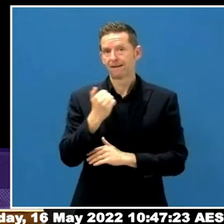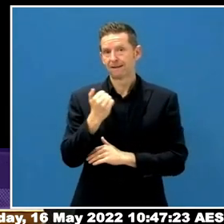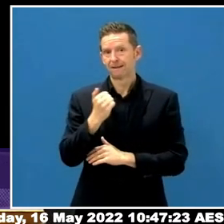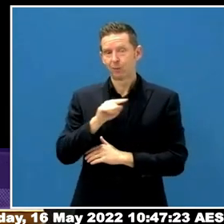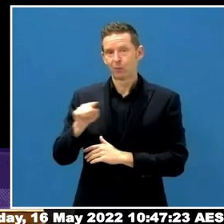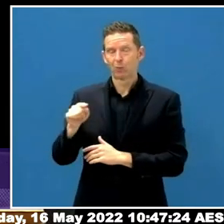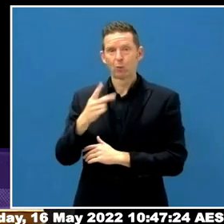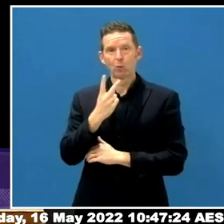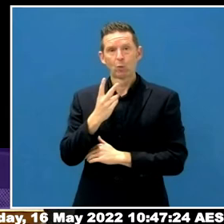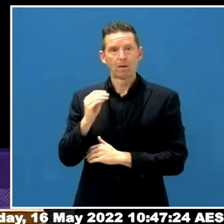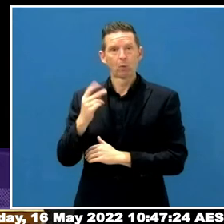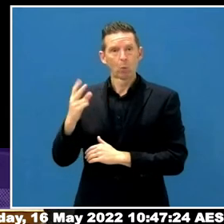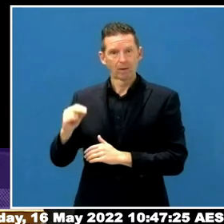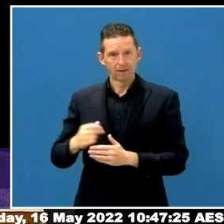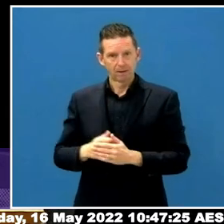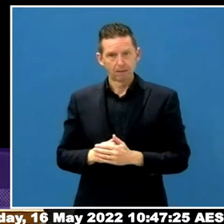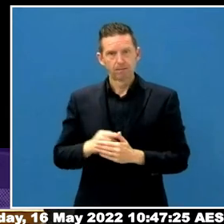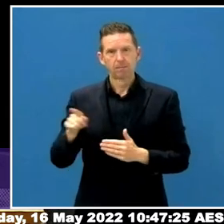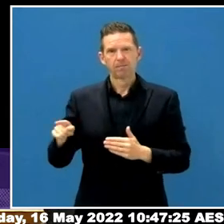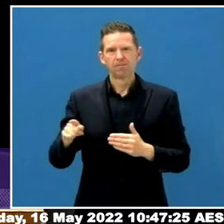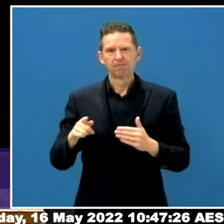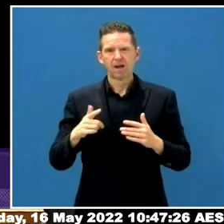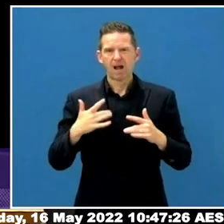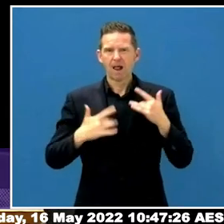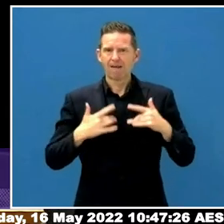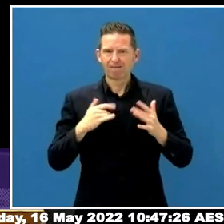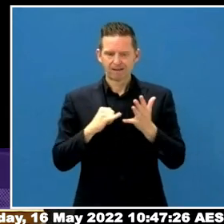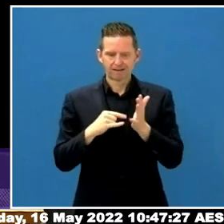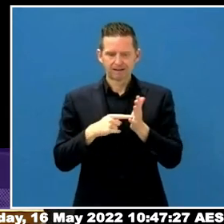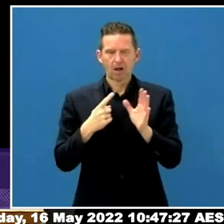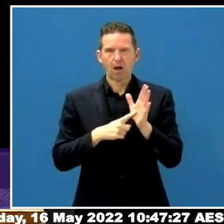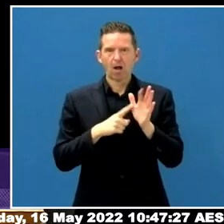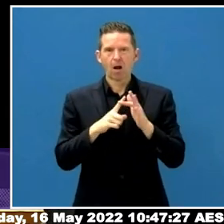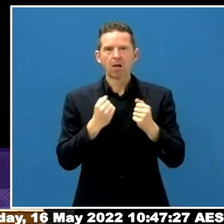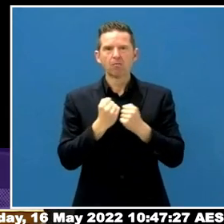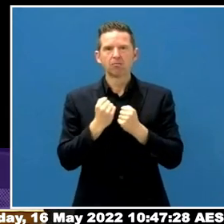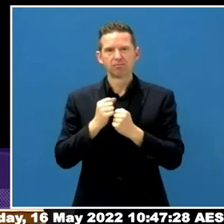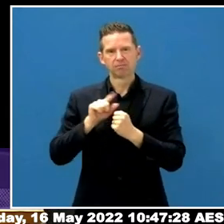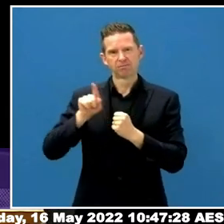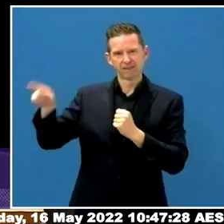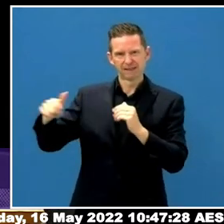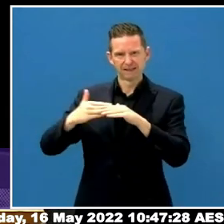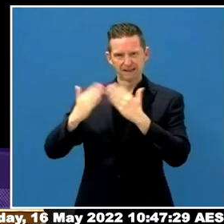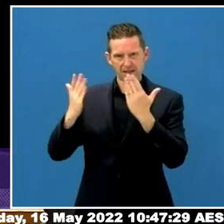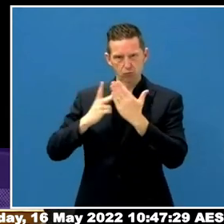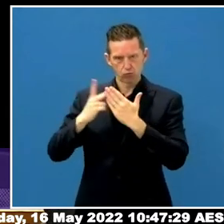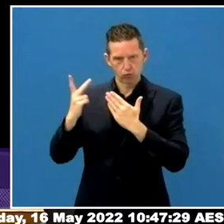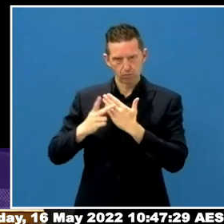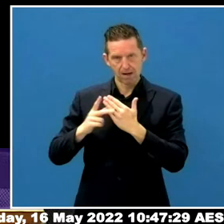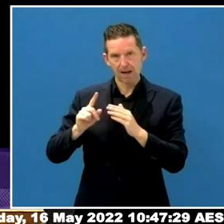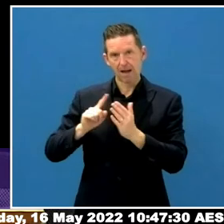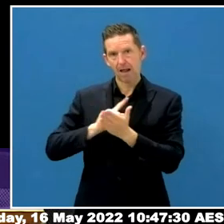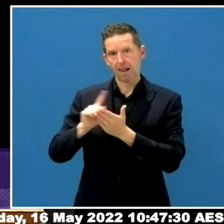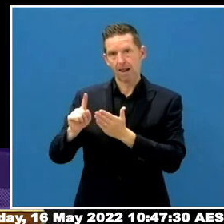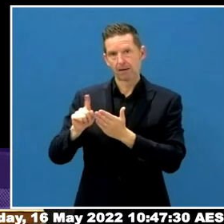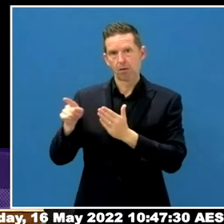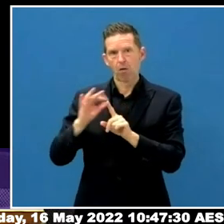She began as a Lifestyle Assistant at the day program in Mount Druitt, after about a year was promoted to the position of senior Lifestyle Assistant.